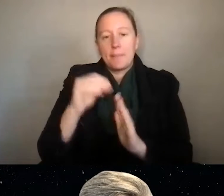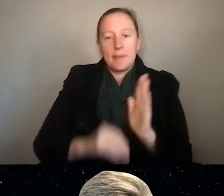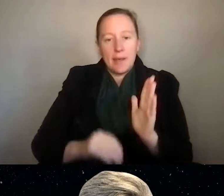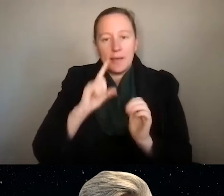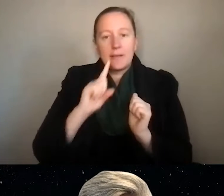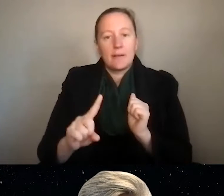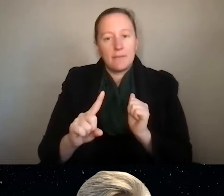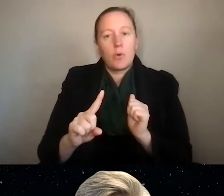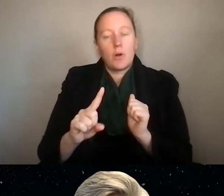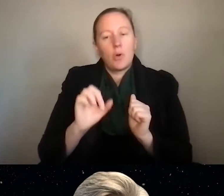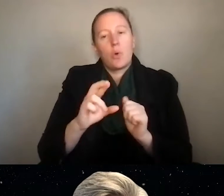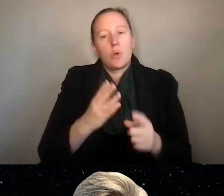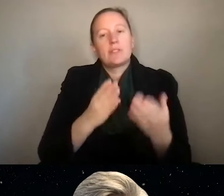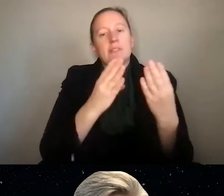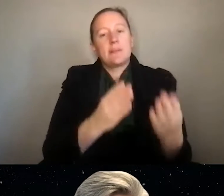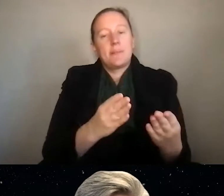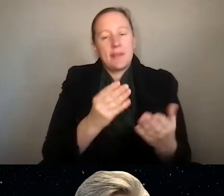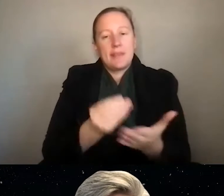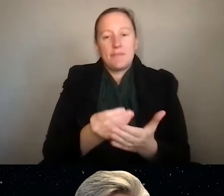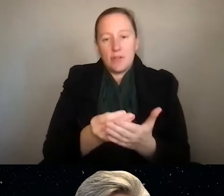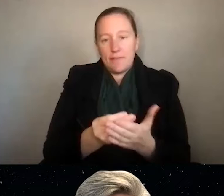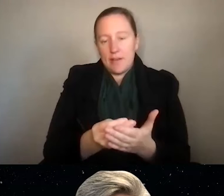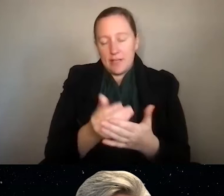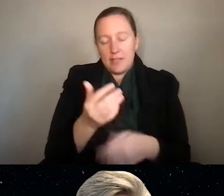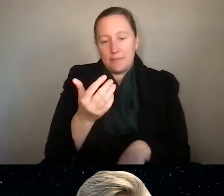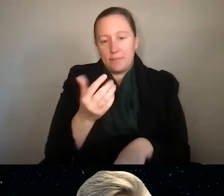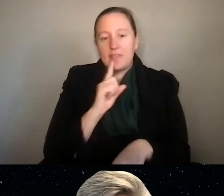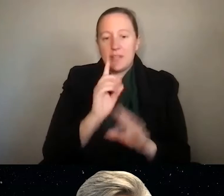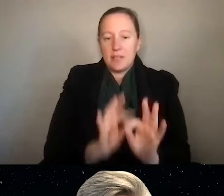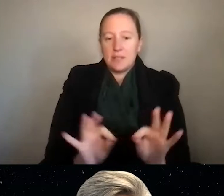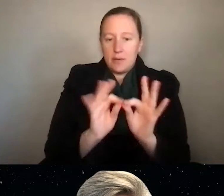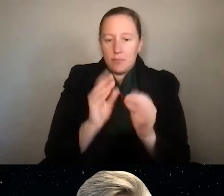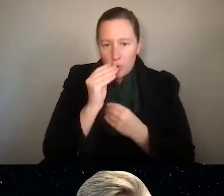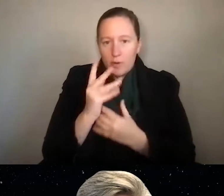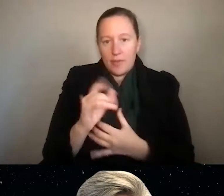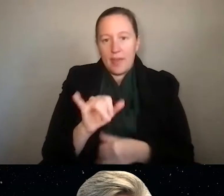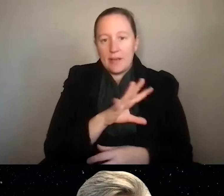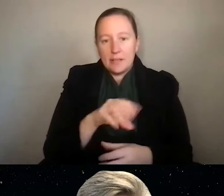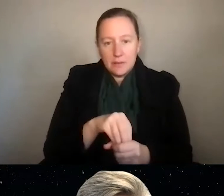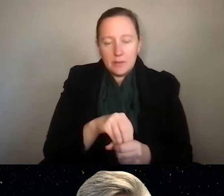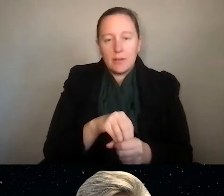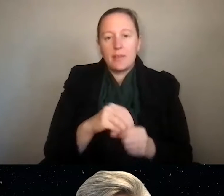or submitting for, the funding is important information that is included in the narrative more